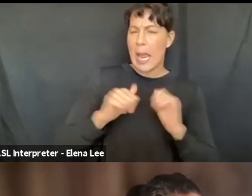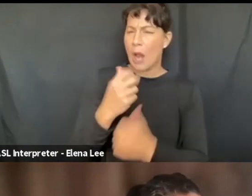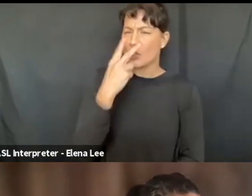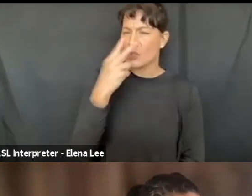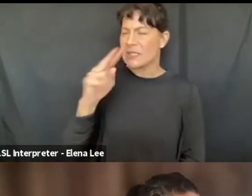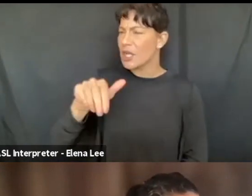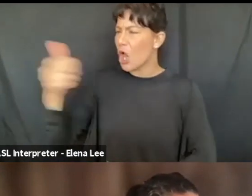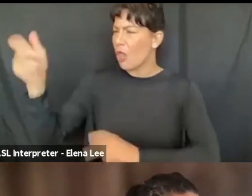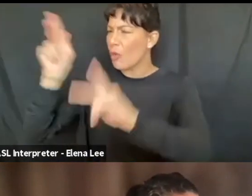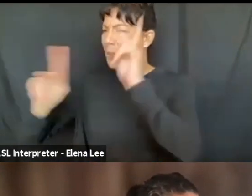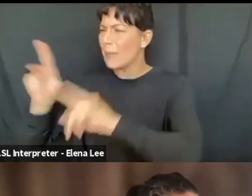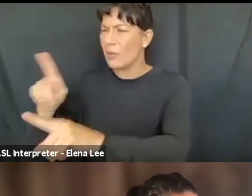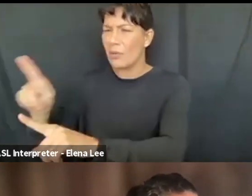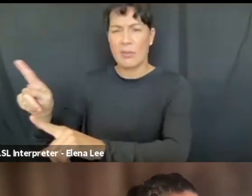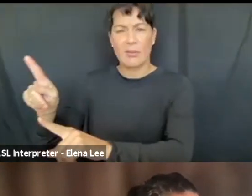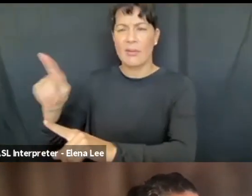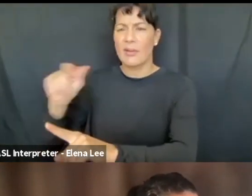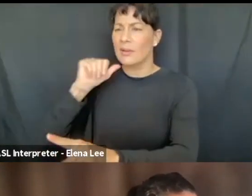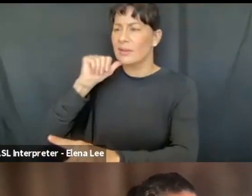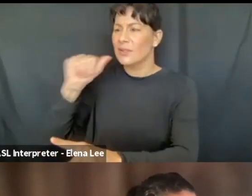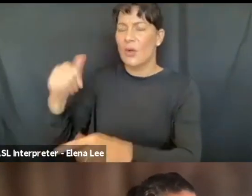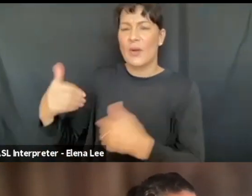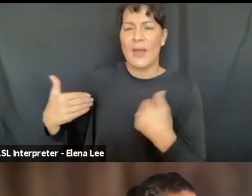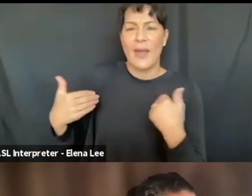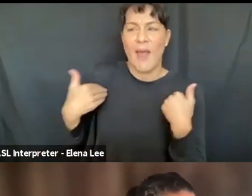who are from vulnerable or marginalized communities,